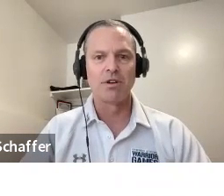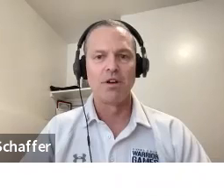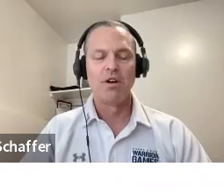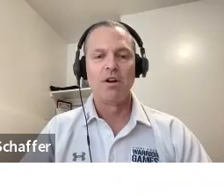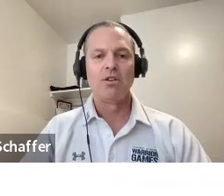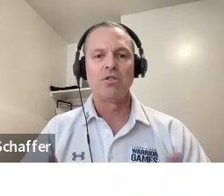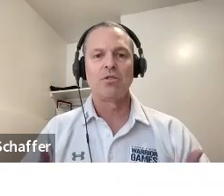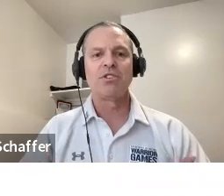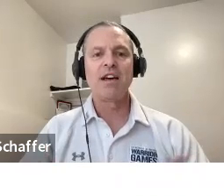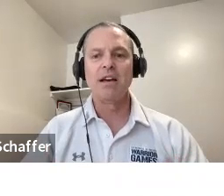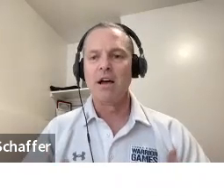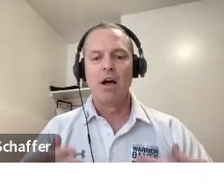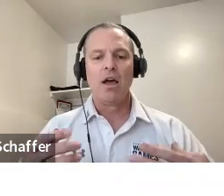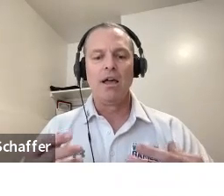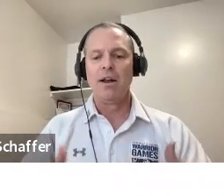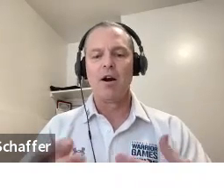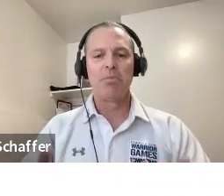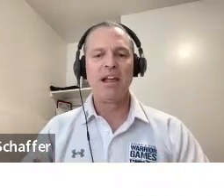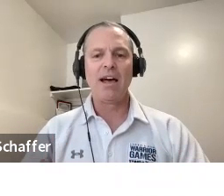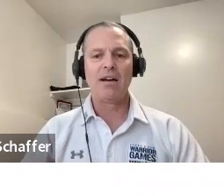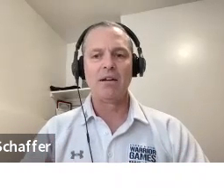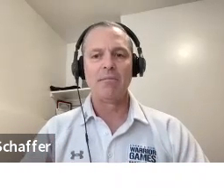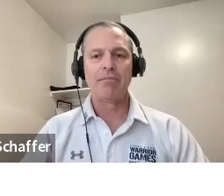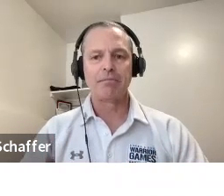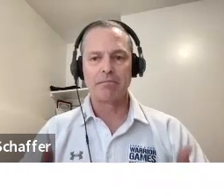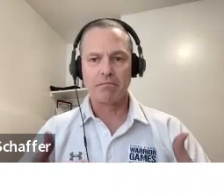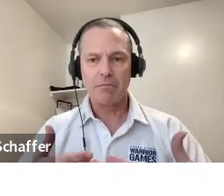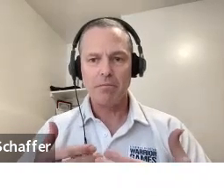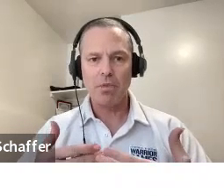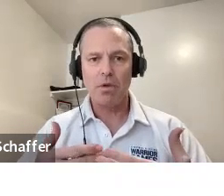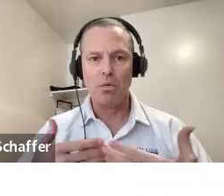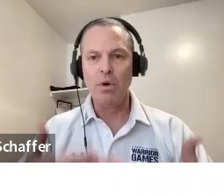implement every single one of them every single time. And this is where it